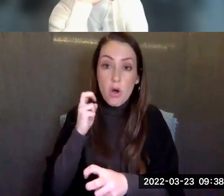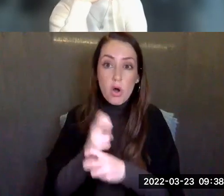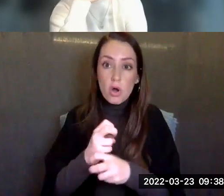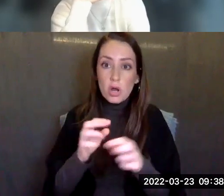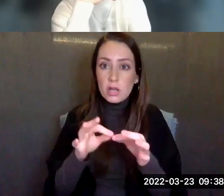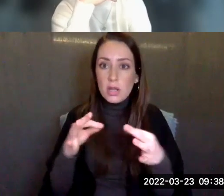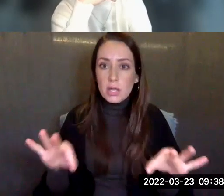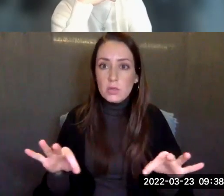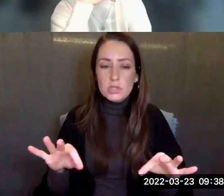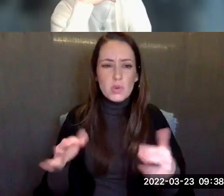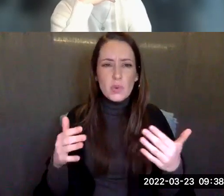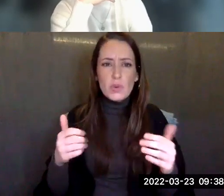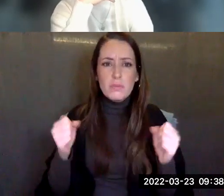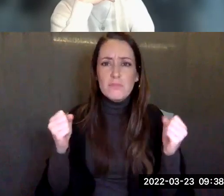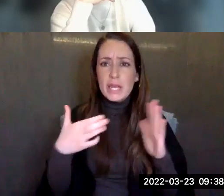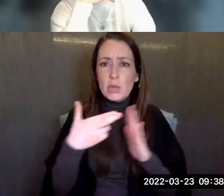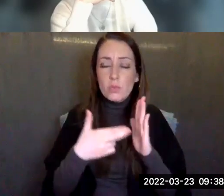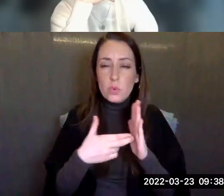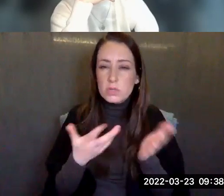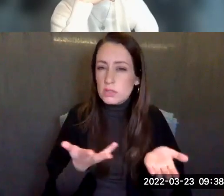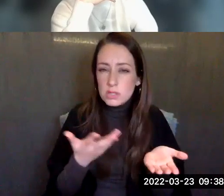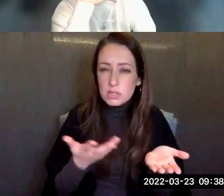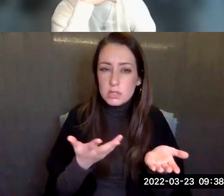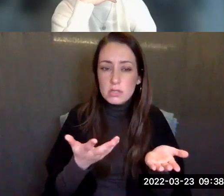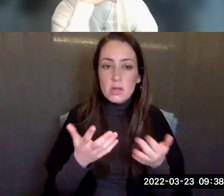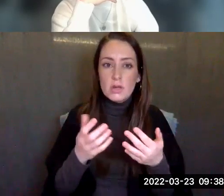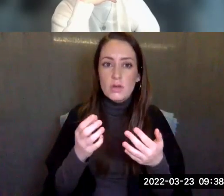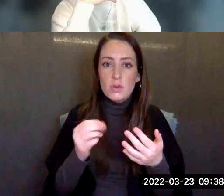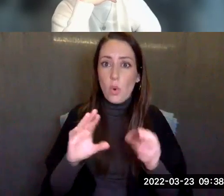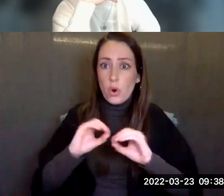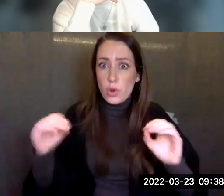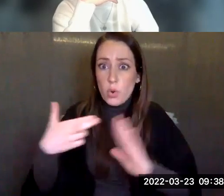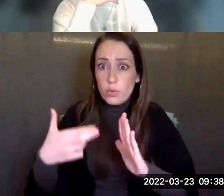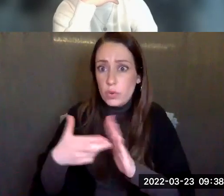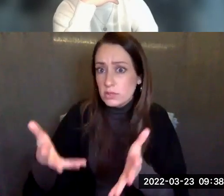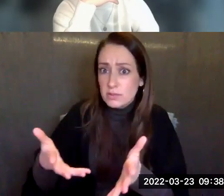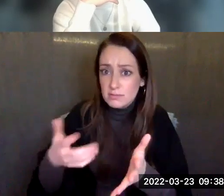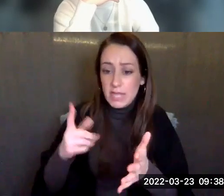There's rules in English that or there are no rules in the English language.